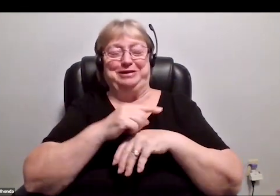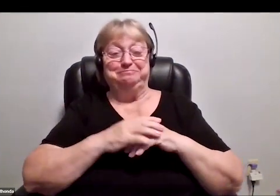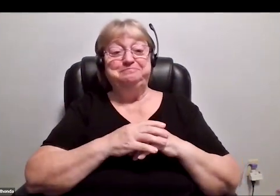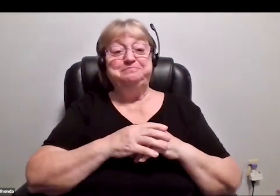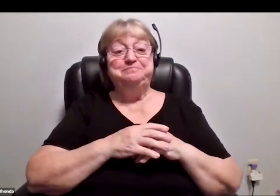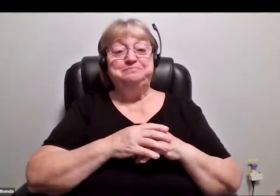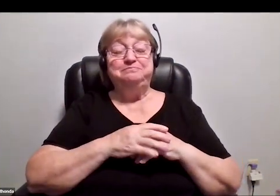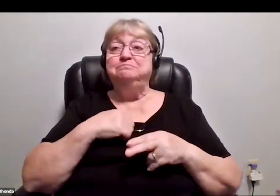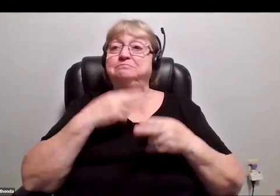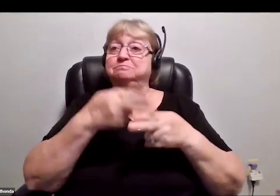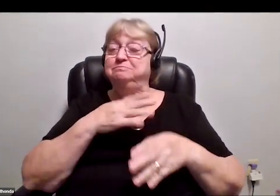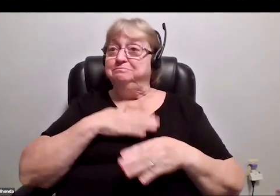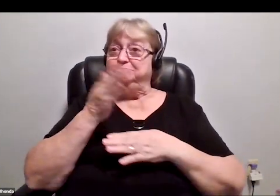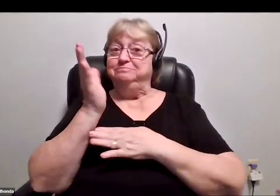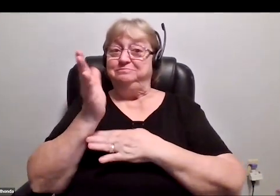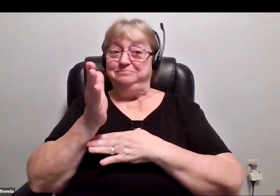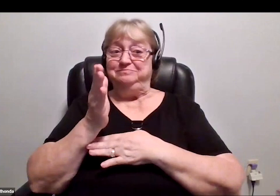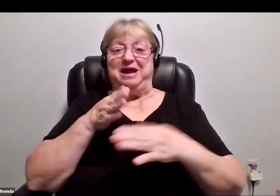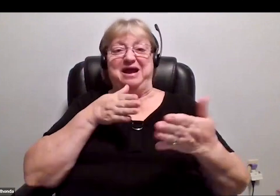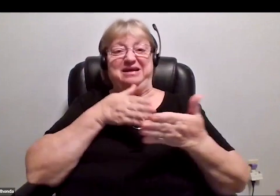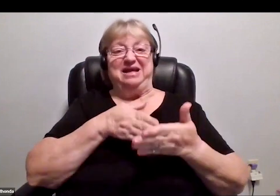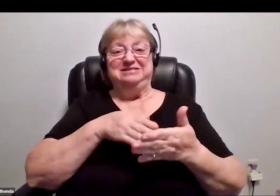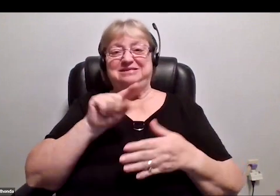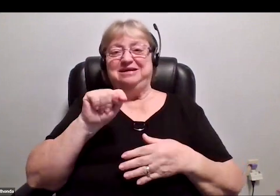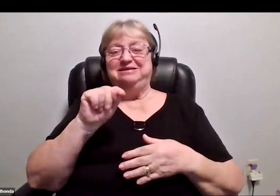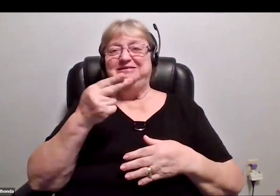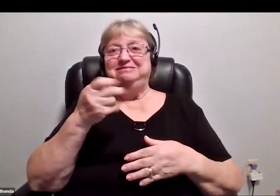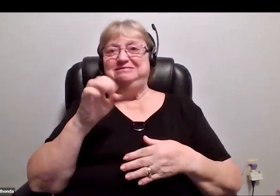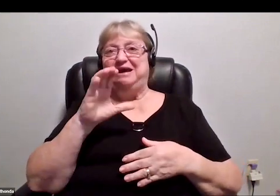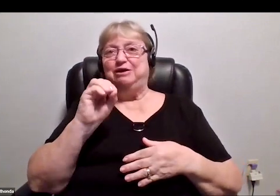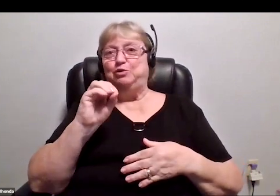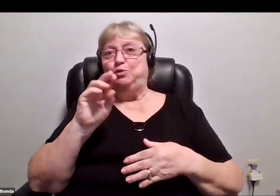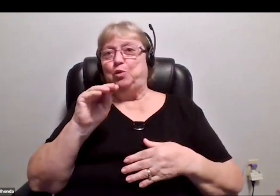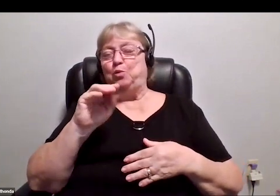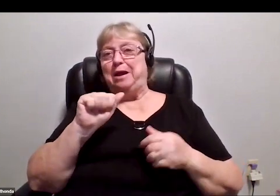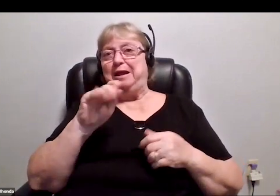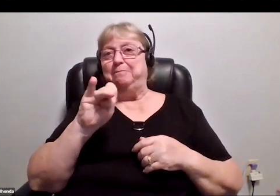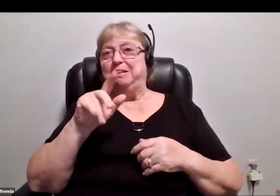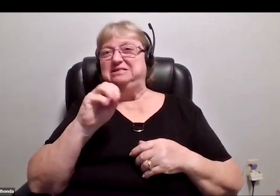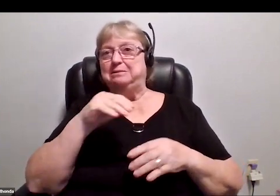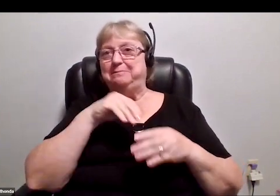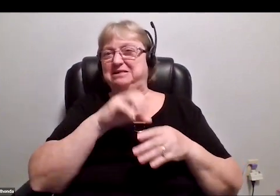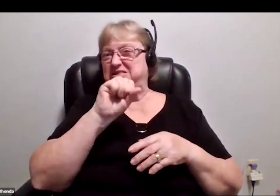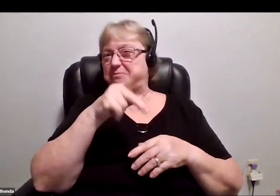I call this presentation Against Technoableism in Space. I'll start off by saying I'm a white woman